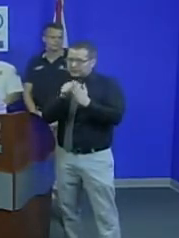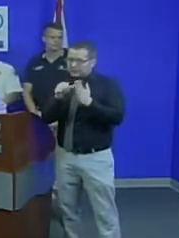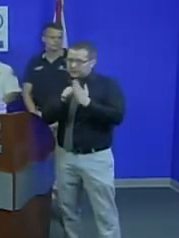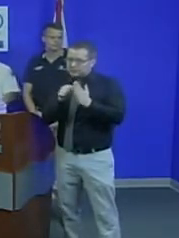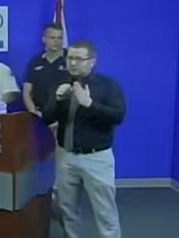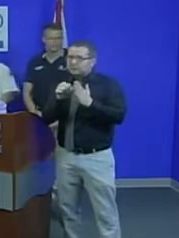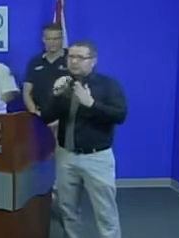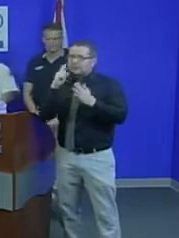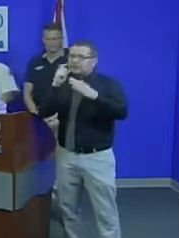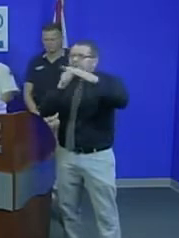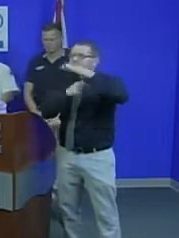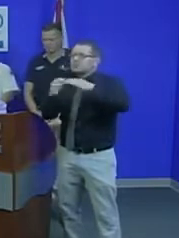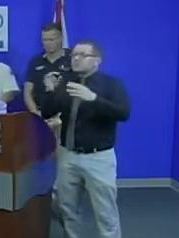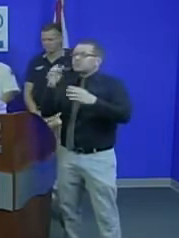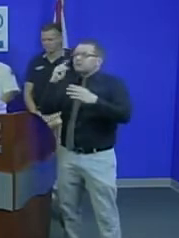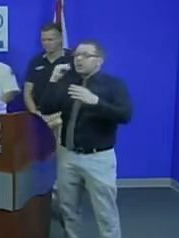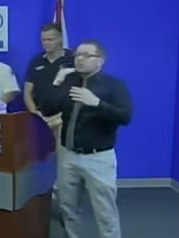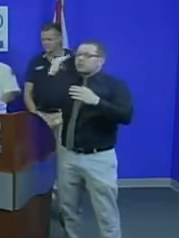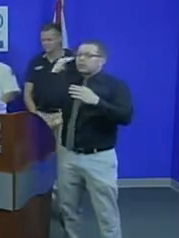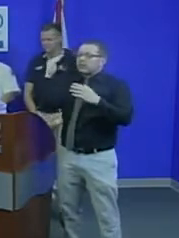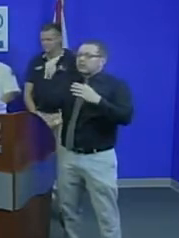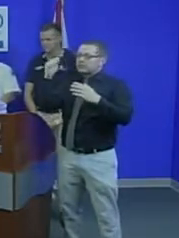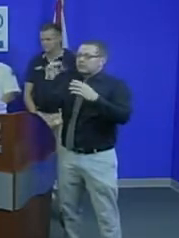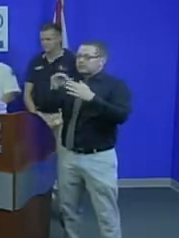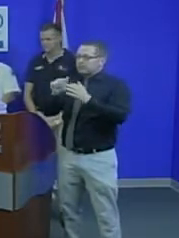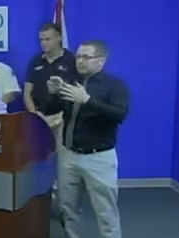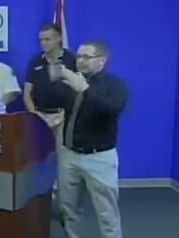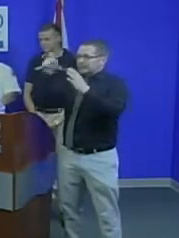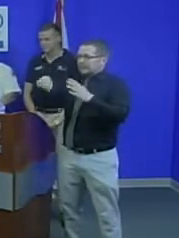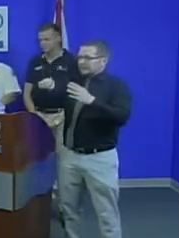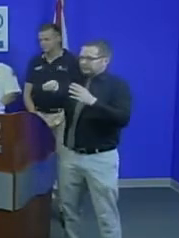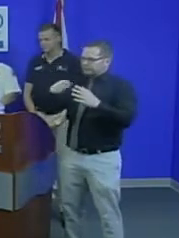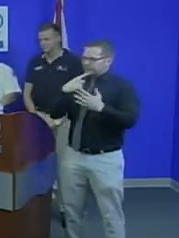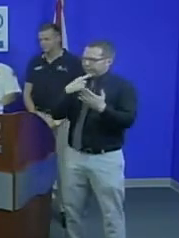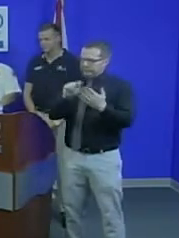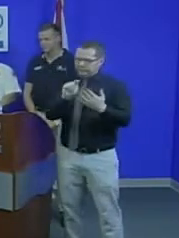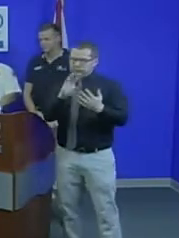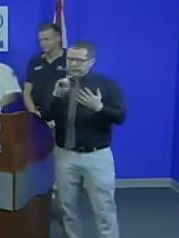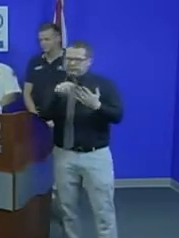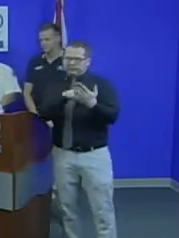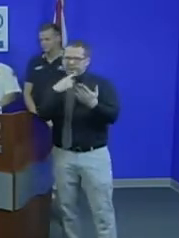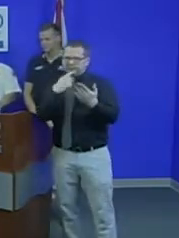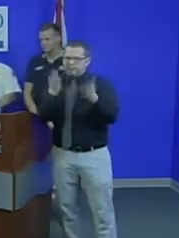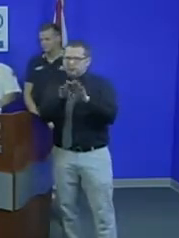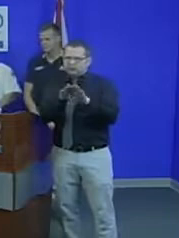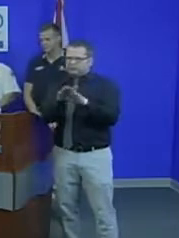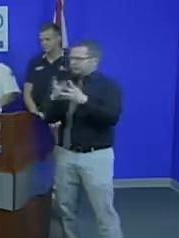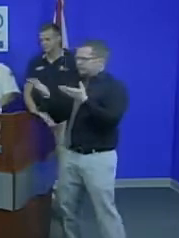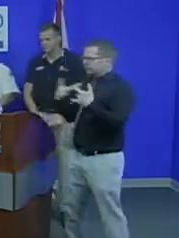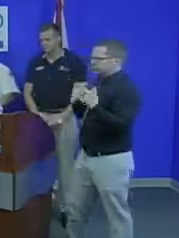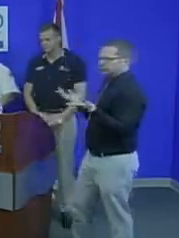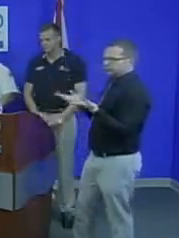CAN Y REPEAT .